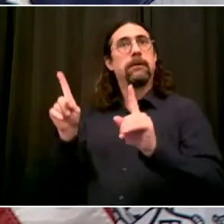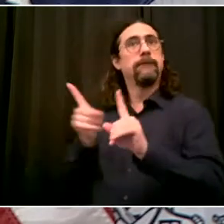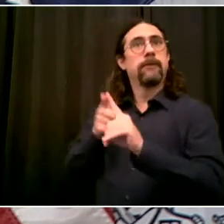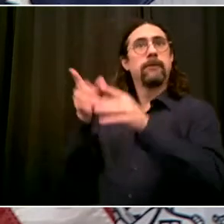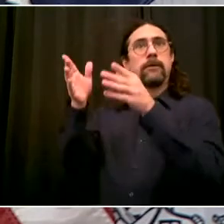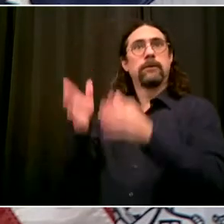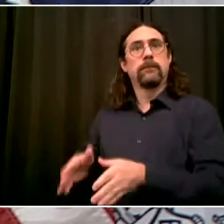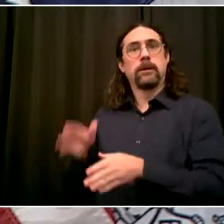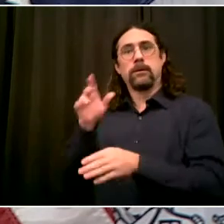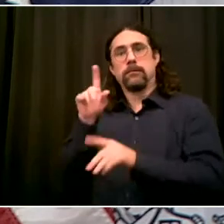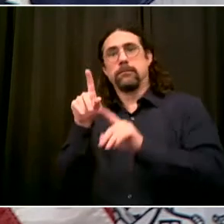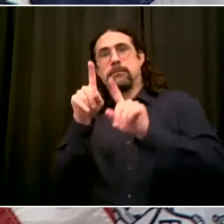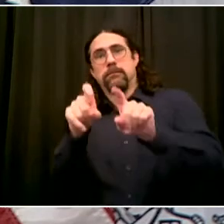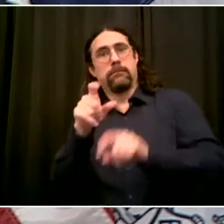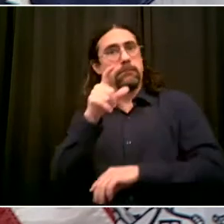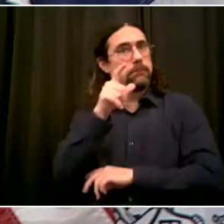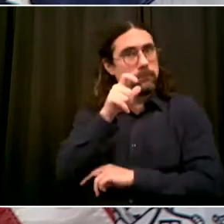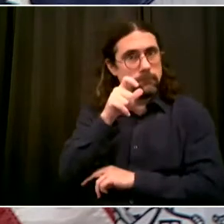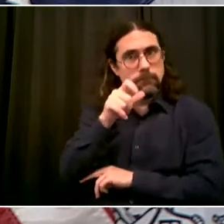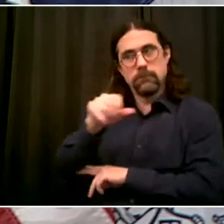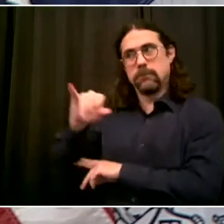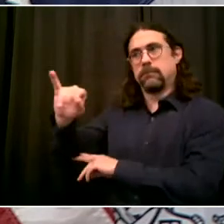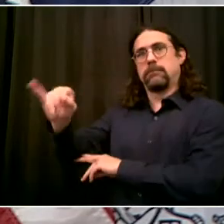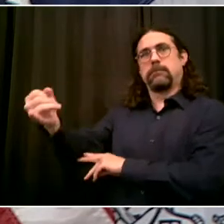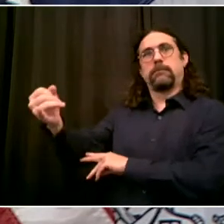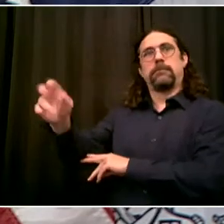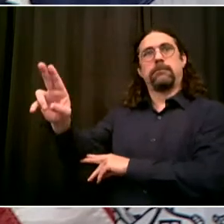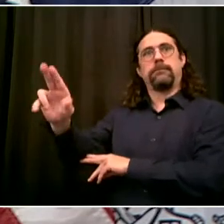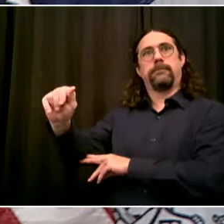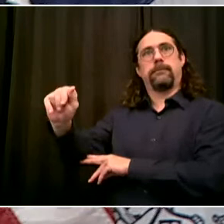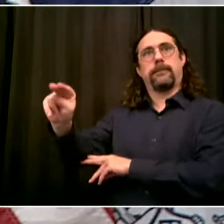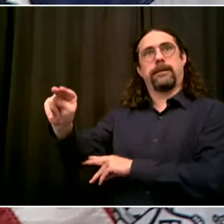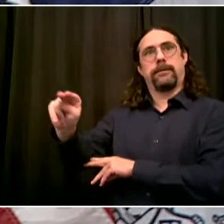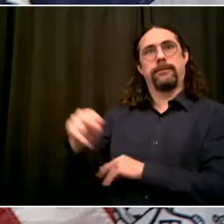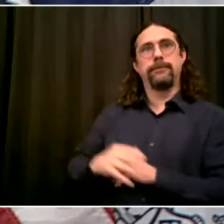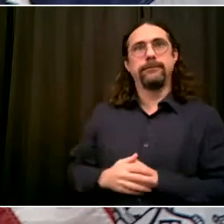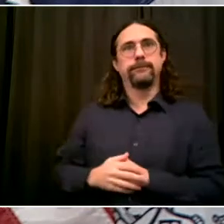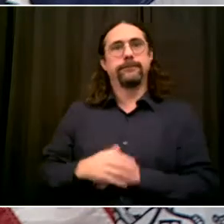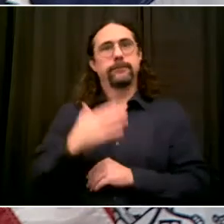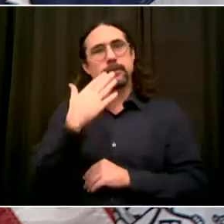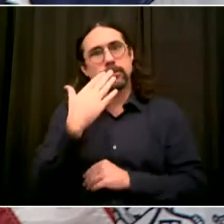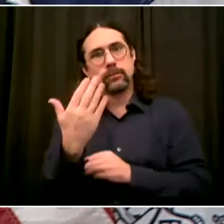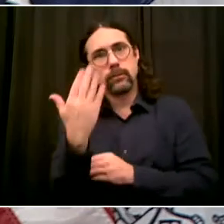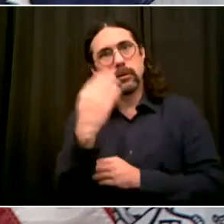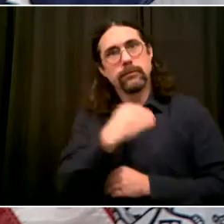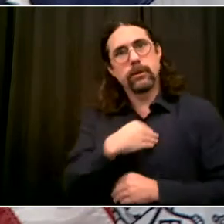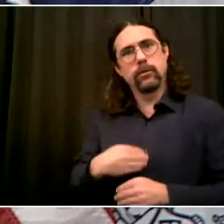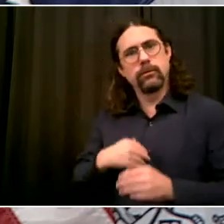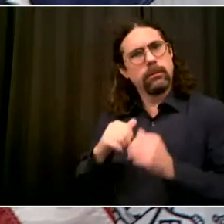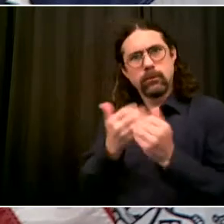THE FIRST QUESTION FROM NEW YORK ONE. GOOD MORNING, MR. MAYOR.